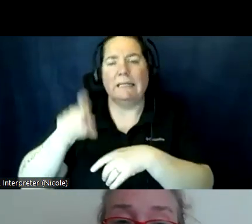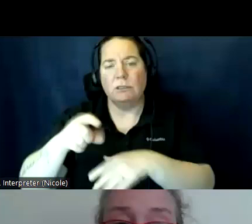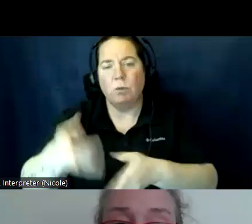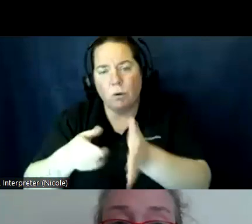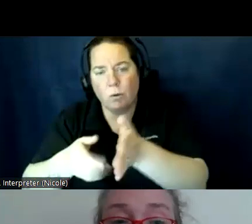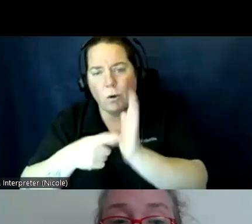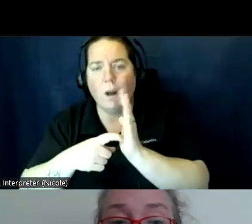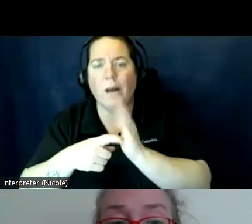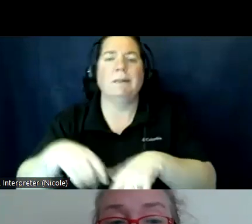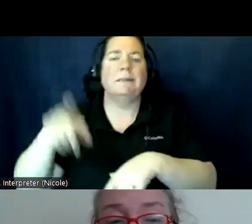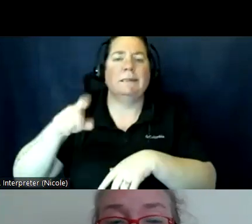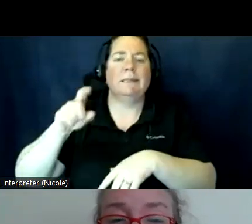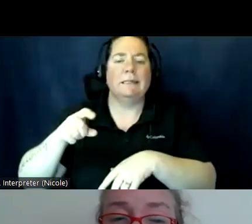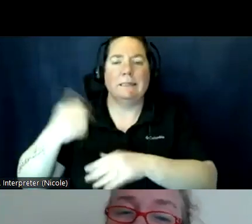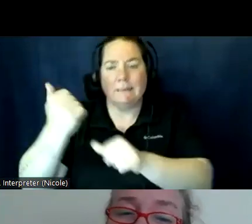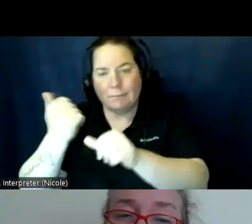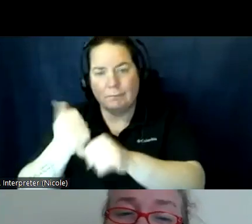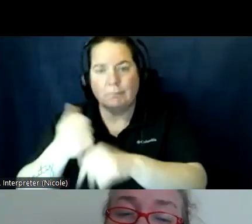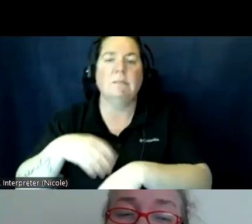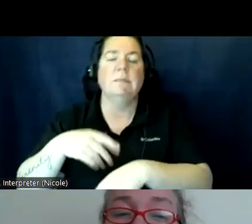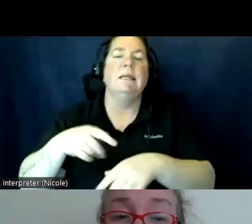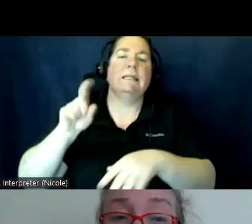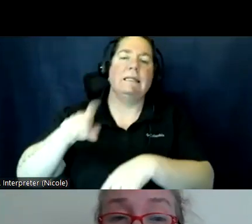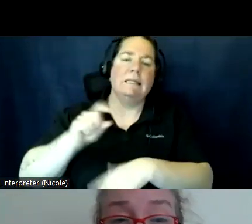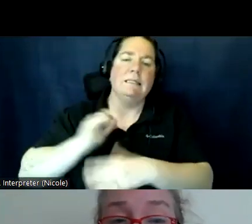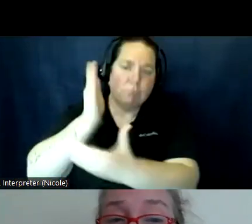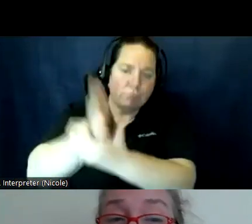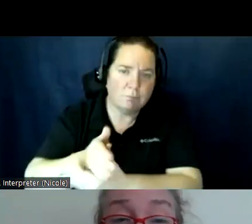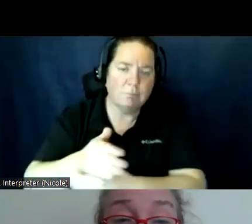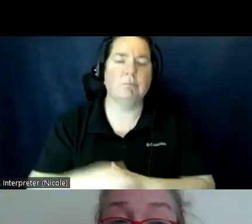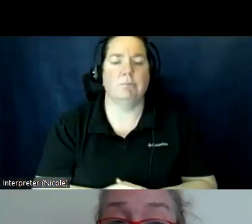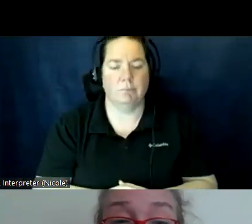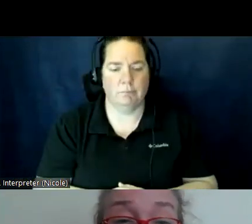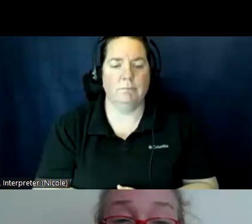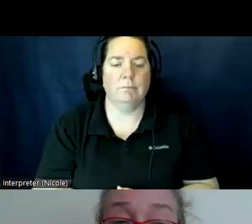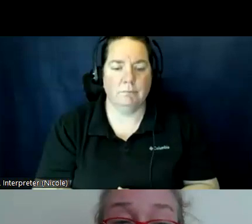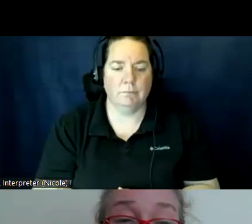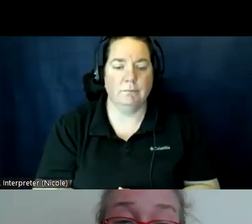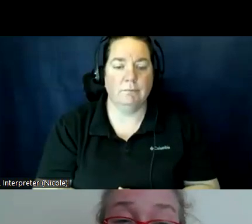intervention. That's publicly posted information, as well. You can always ask your district too,